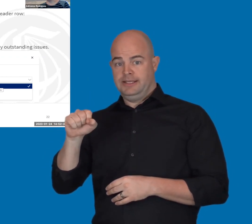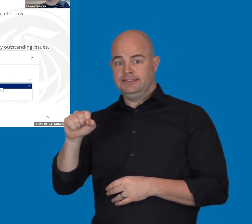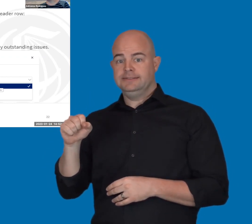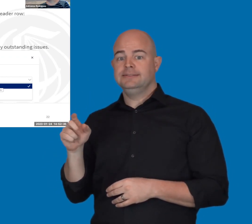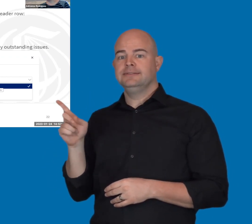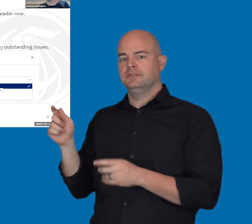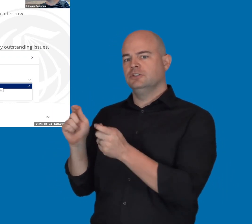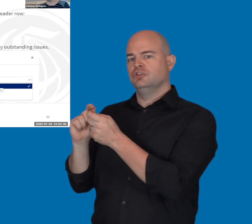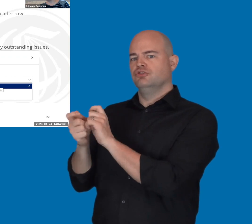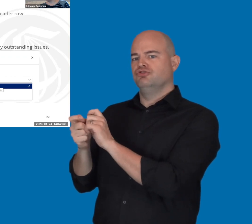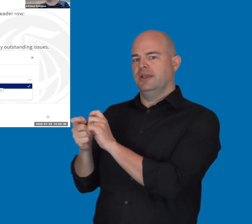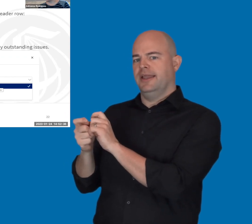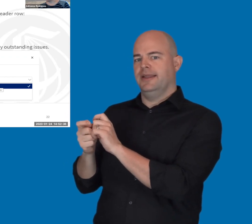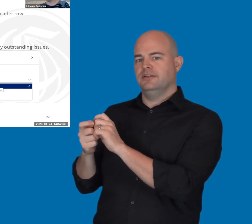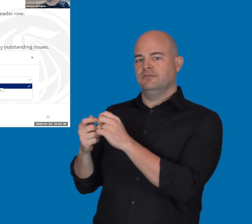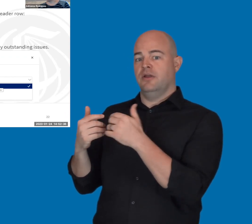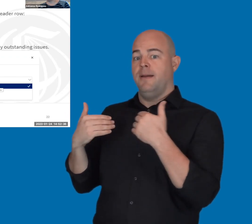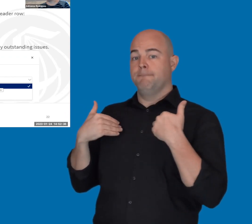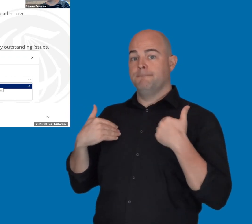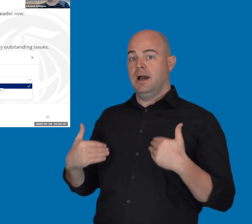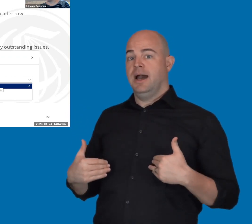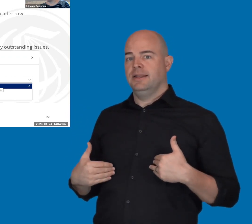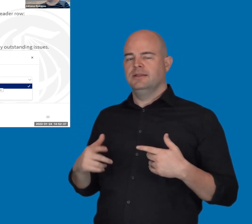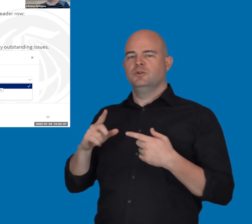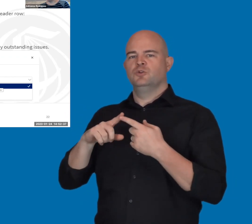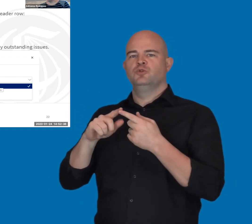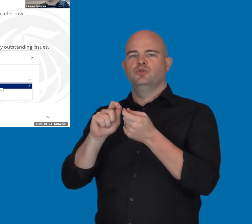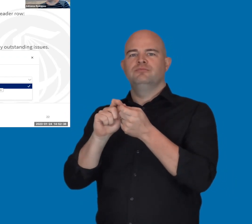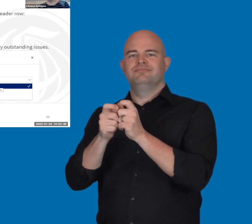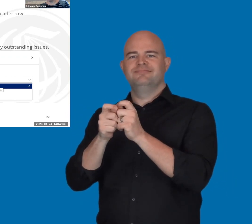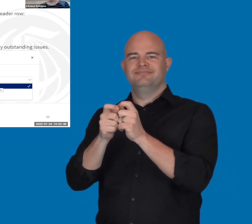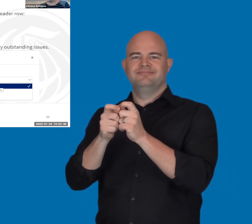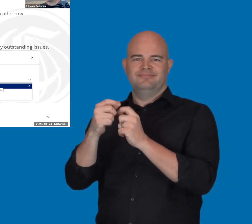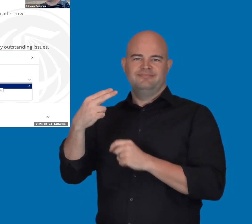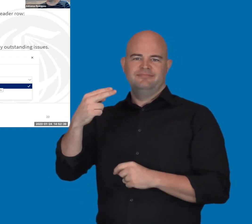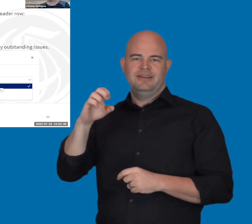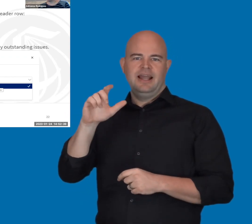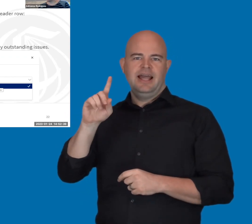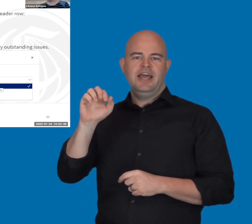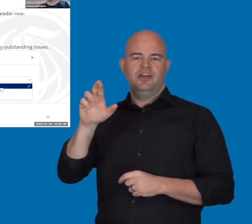Change the row type from Body to Header. And again, this is just